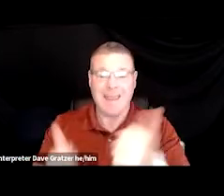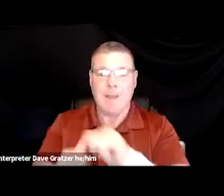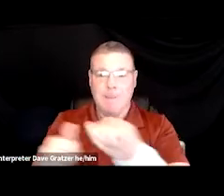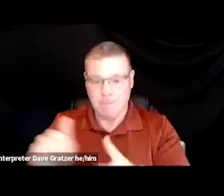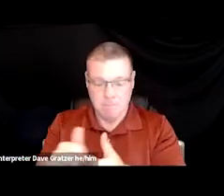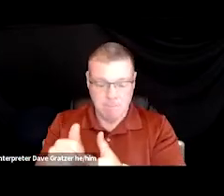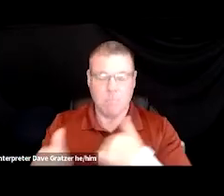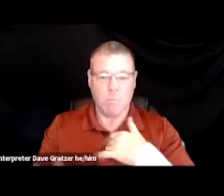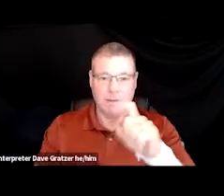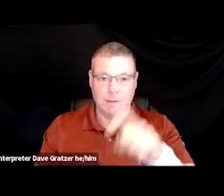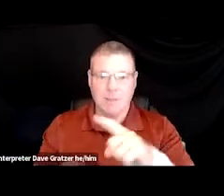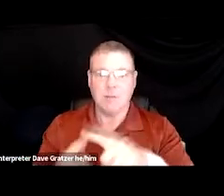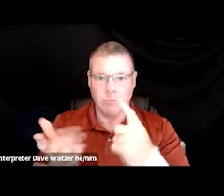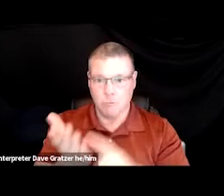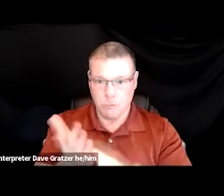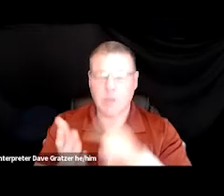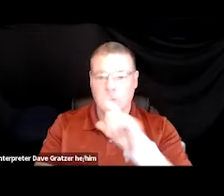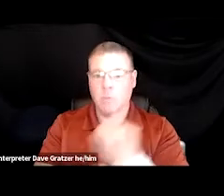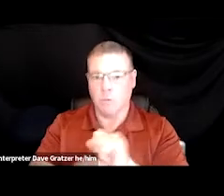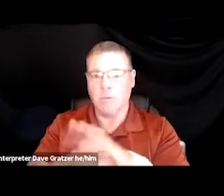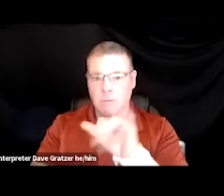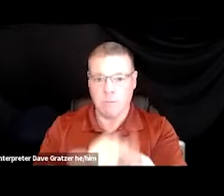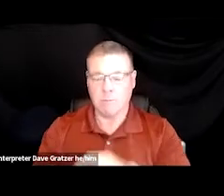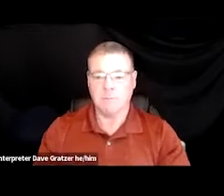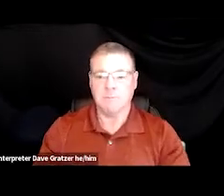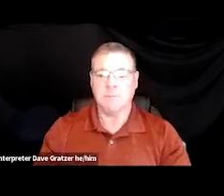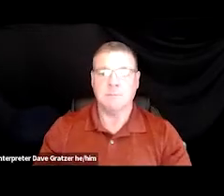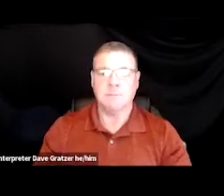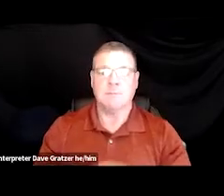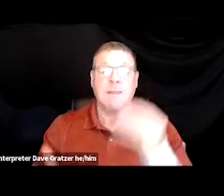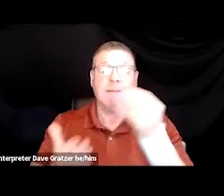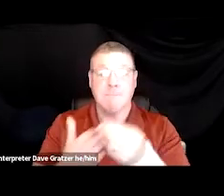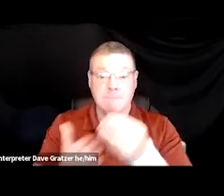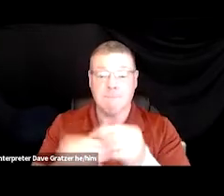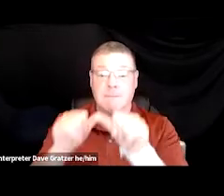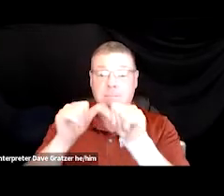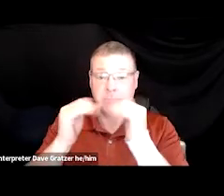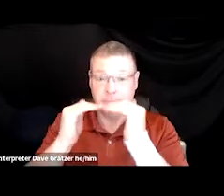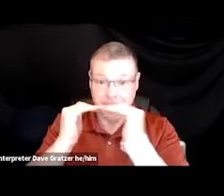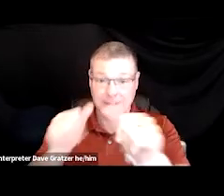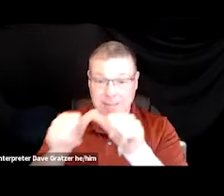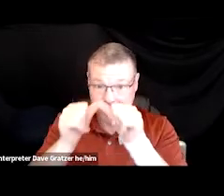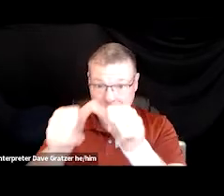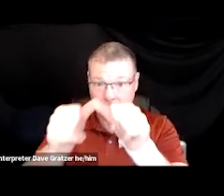that we need to address, and we're working on. Funding and sustainability, we have invested